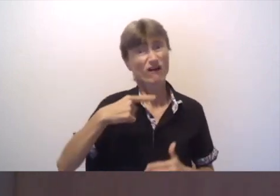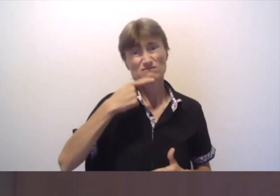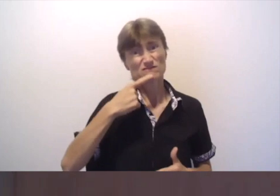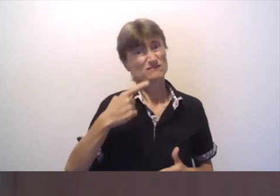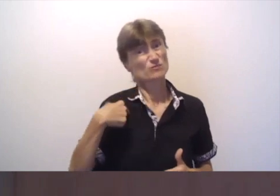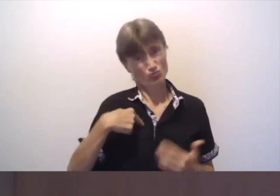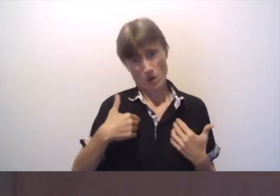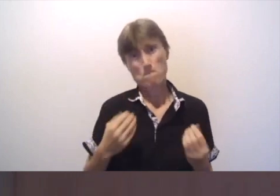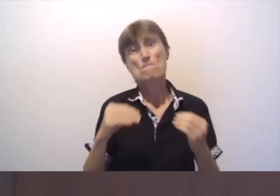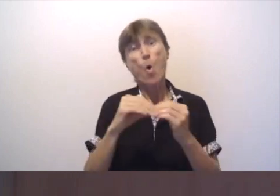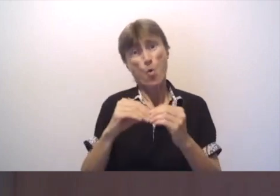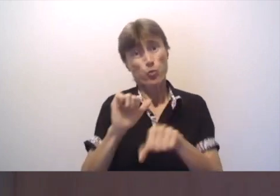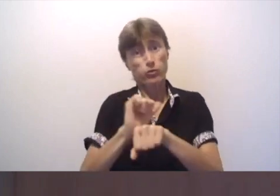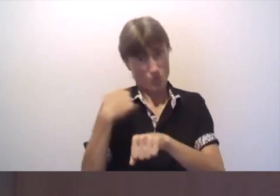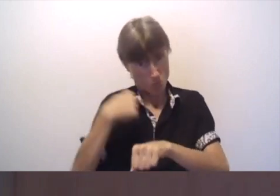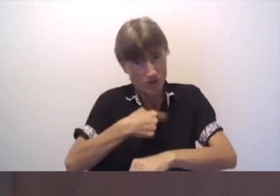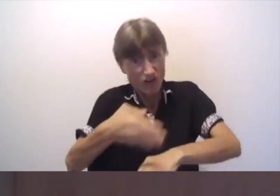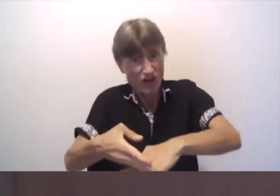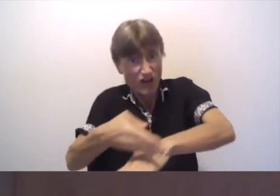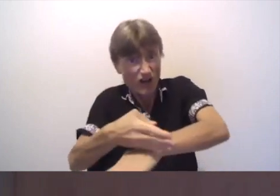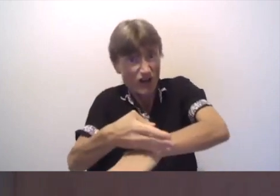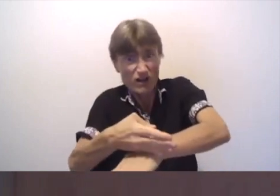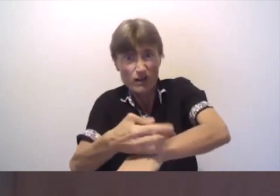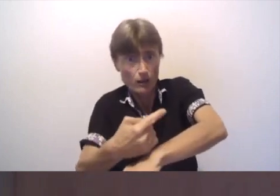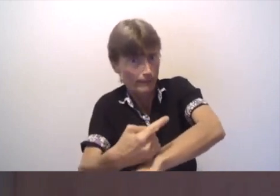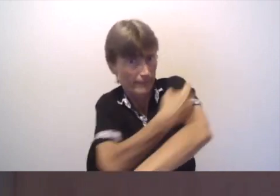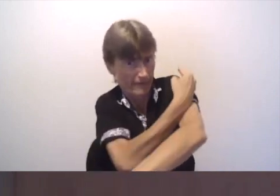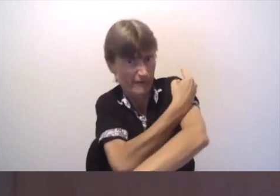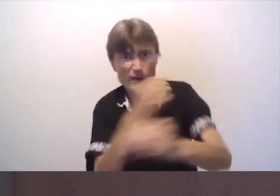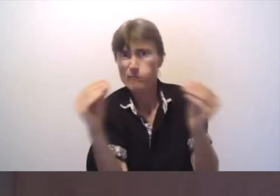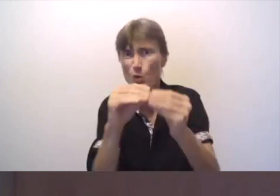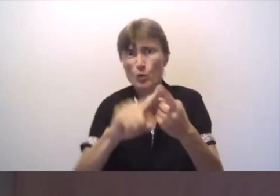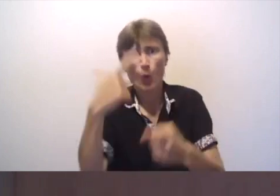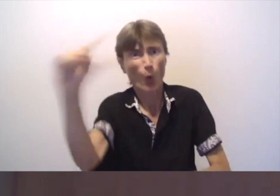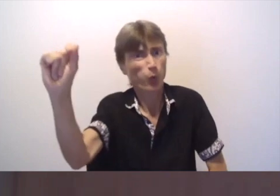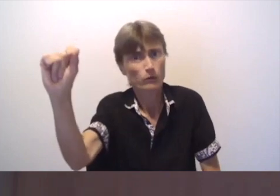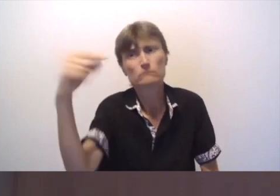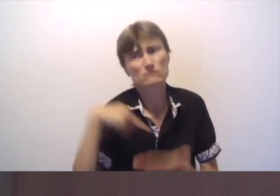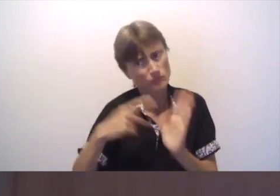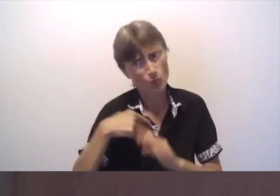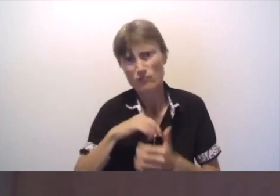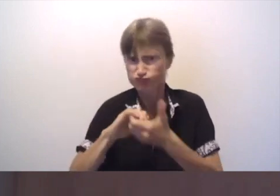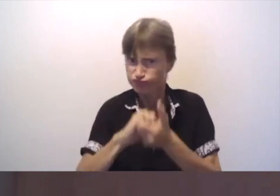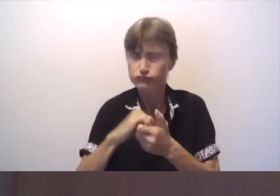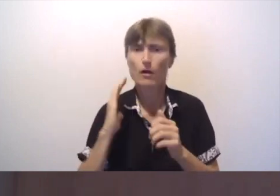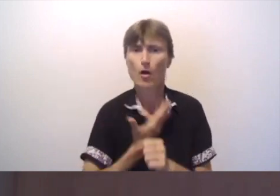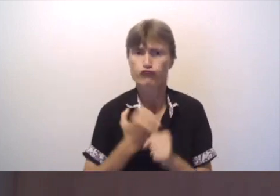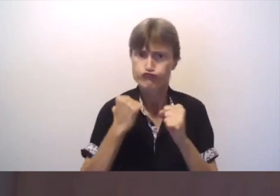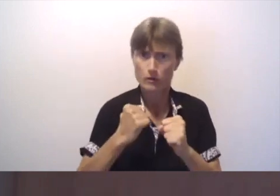let's get on with it let's be strong in our fight and strong in our collaborations and in solidarity with each other and